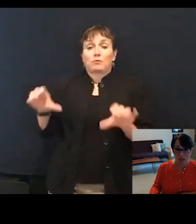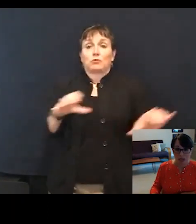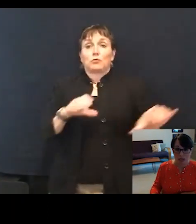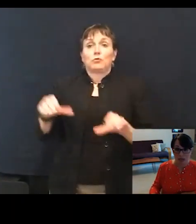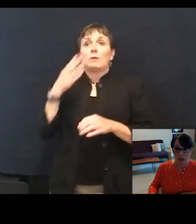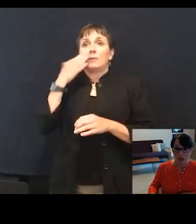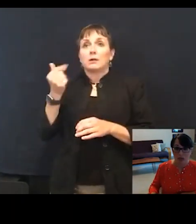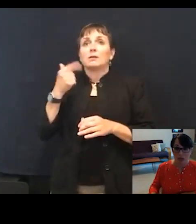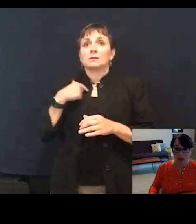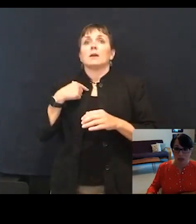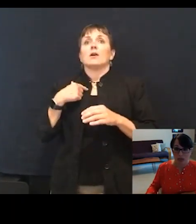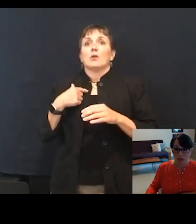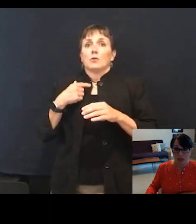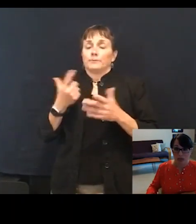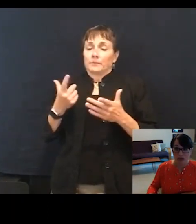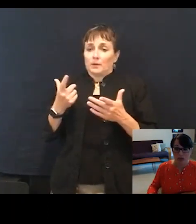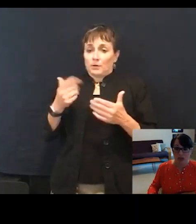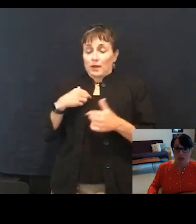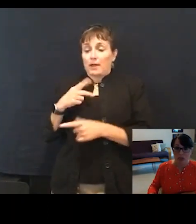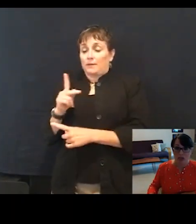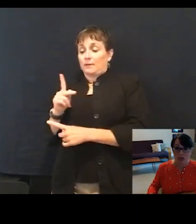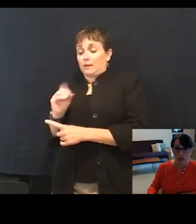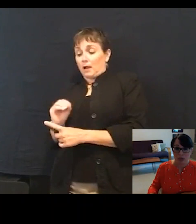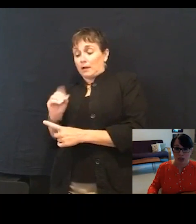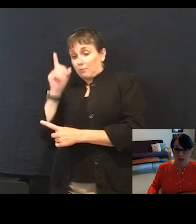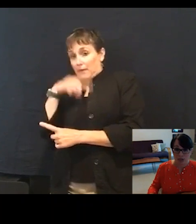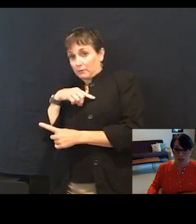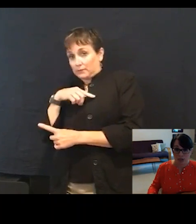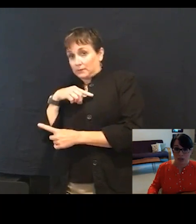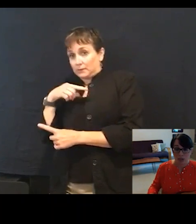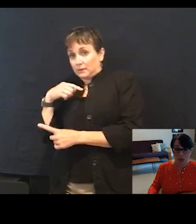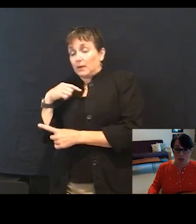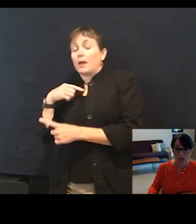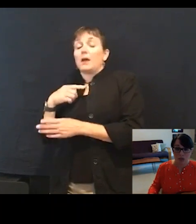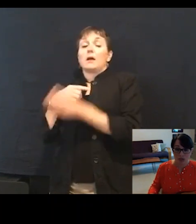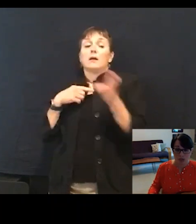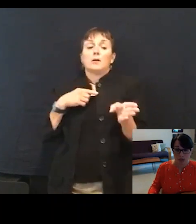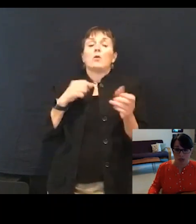mouse with a mouse model that expresses rhodopsin fused to GFP.